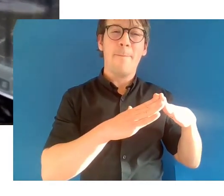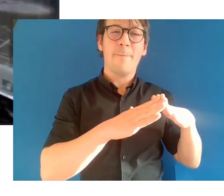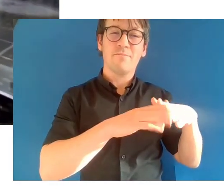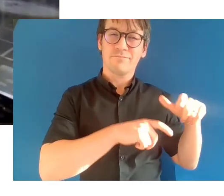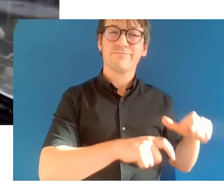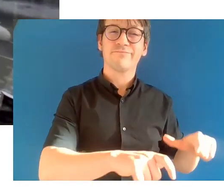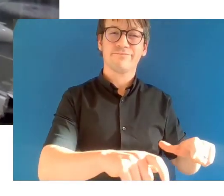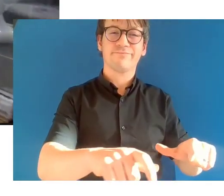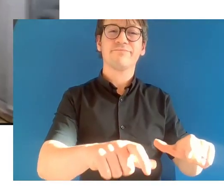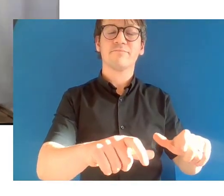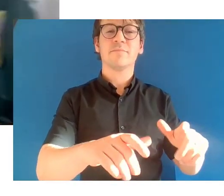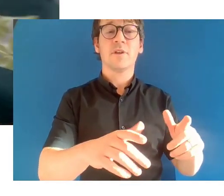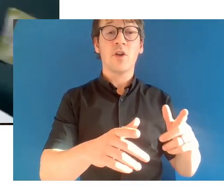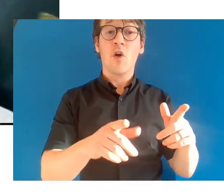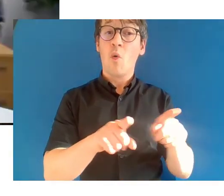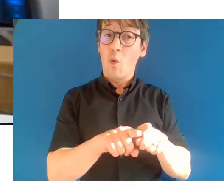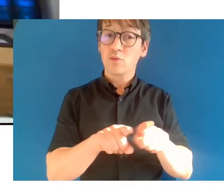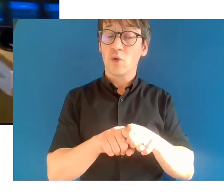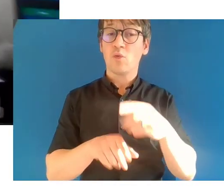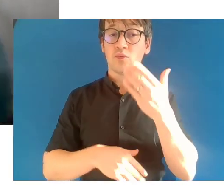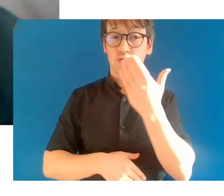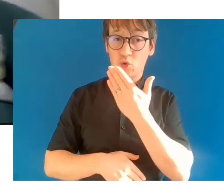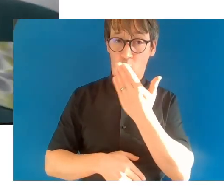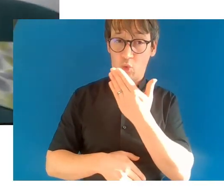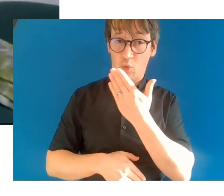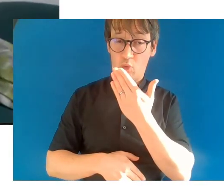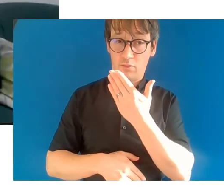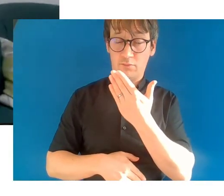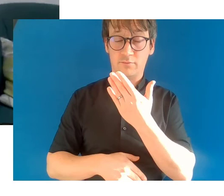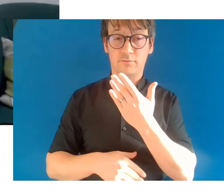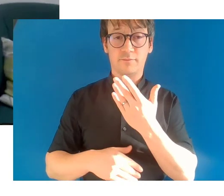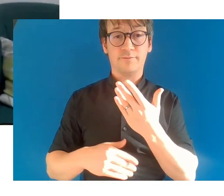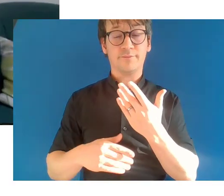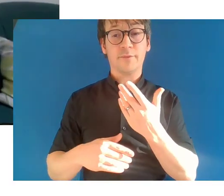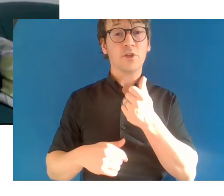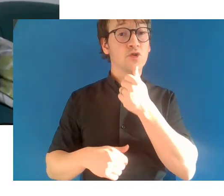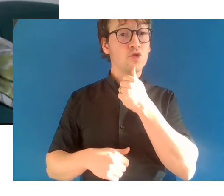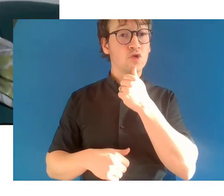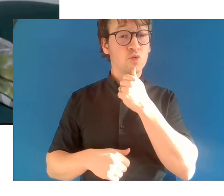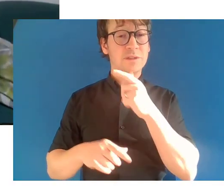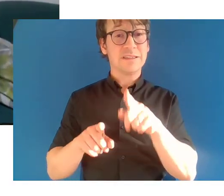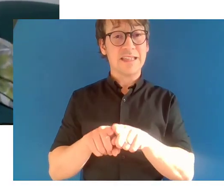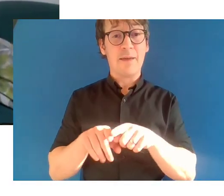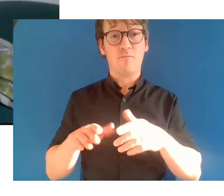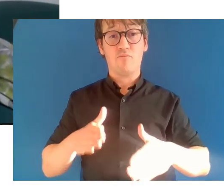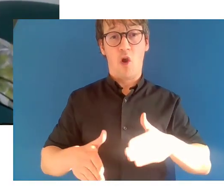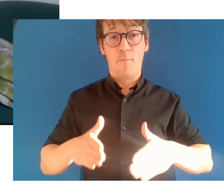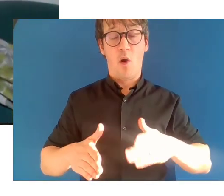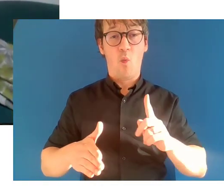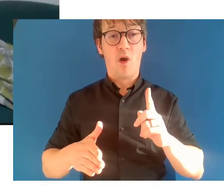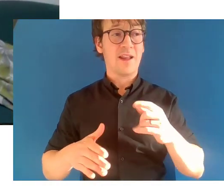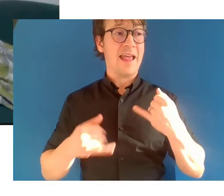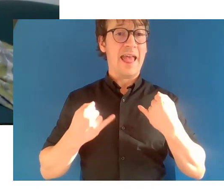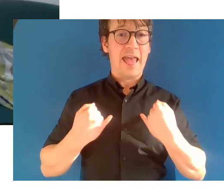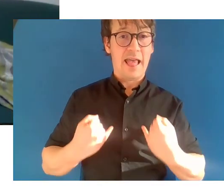gallery. In fact some schools have used these types of robots, so that children who are ill or